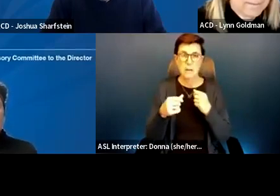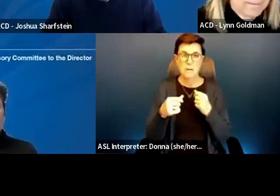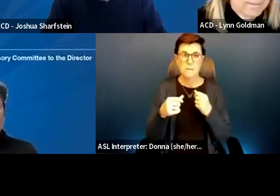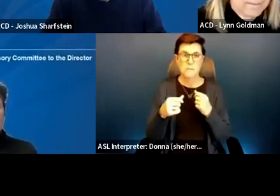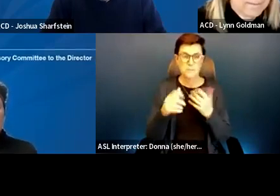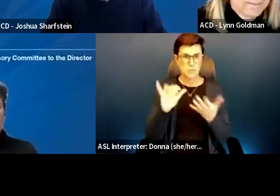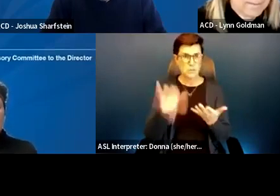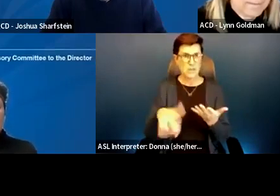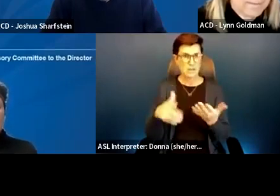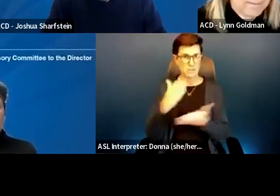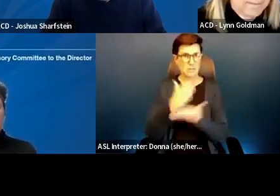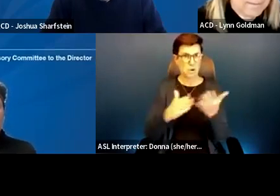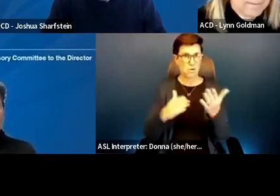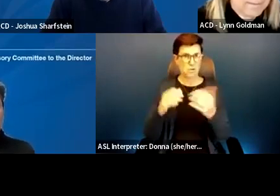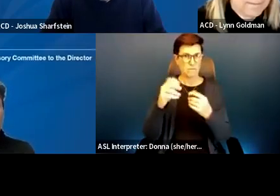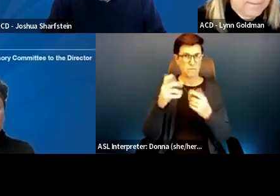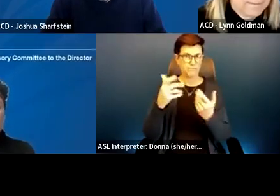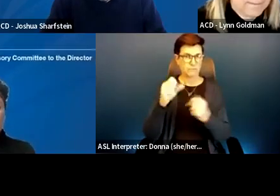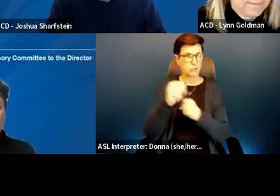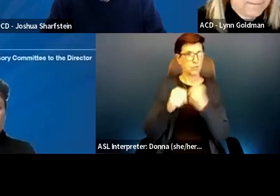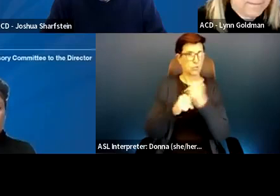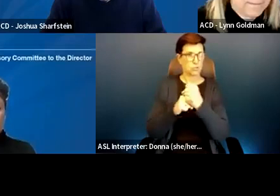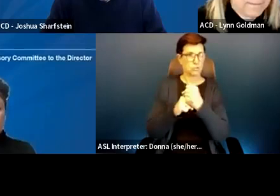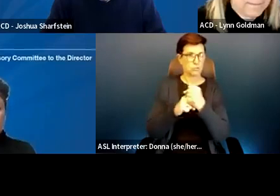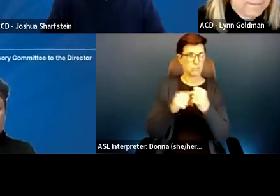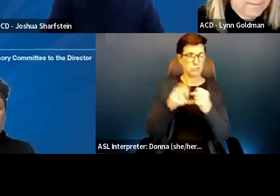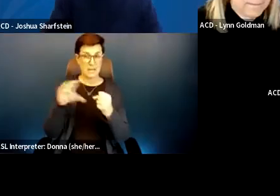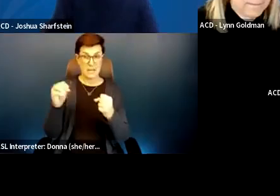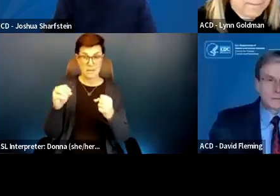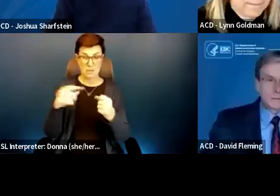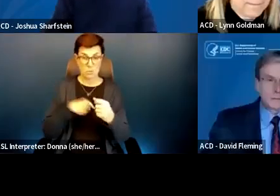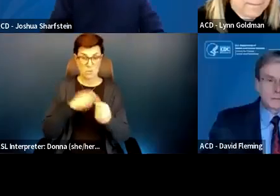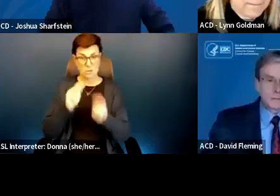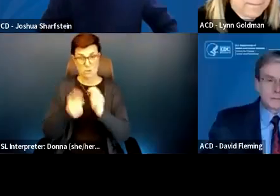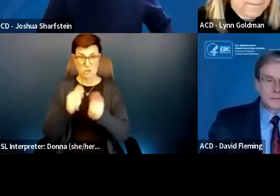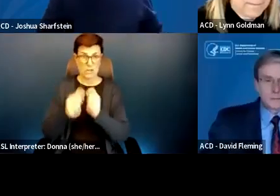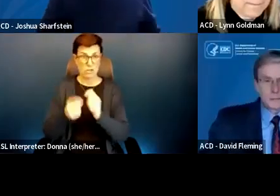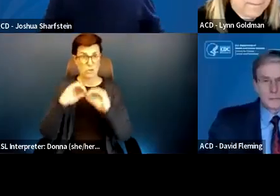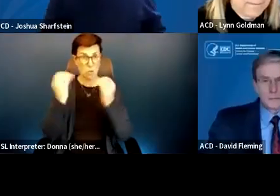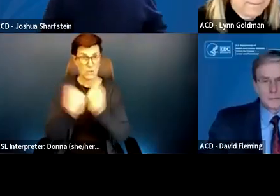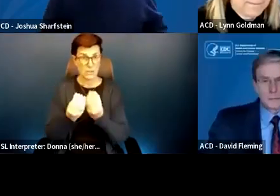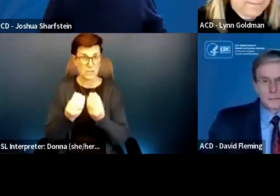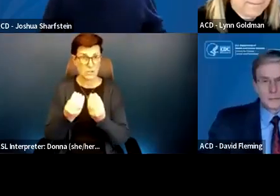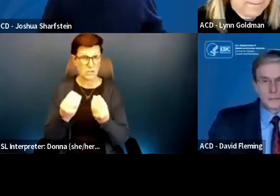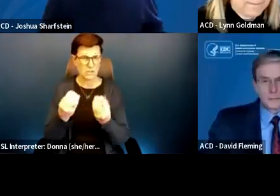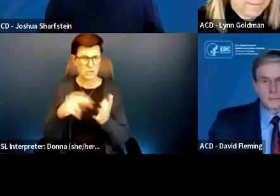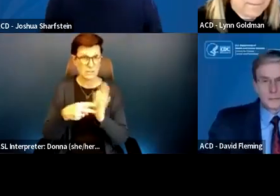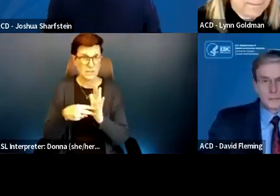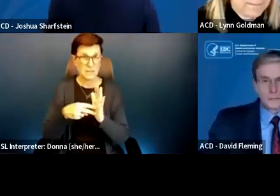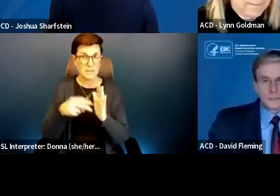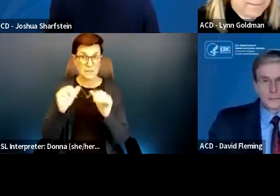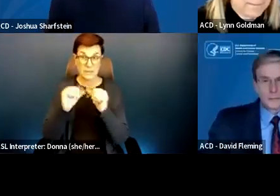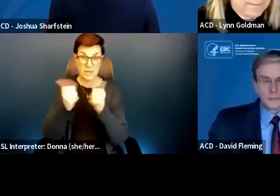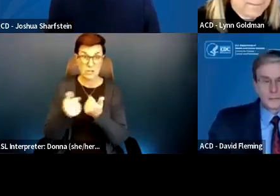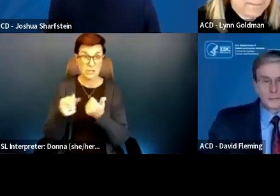that we're suggesting and that the agency is actually pursuing